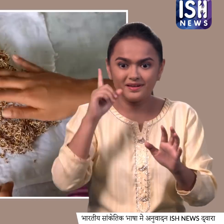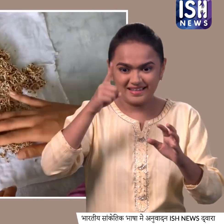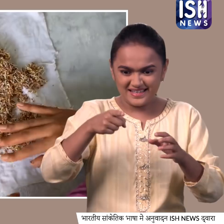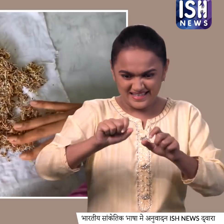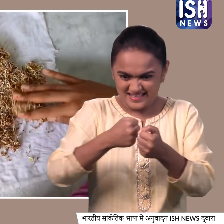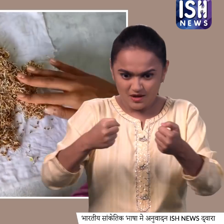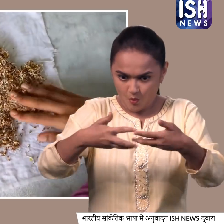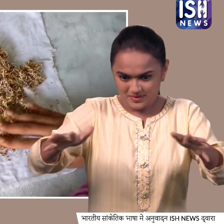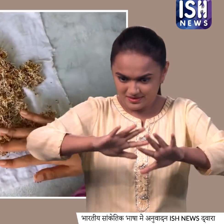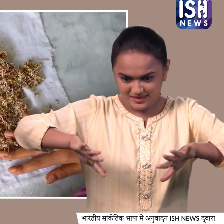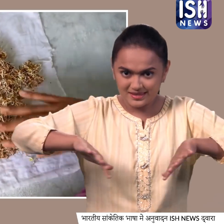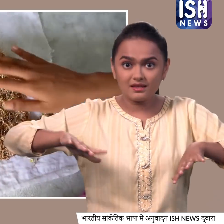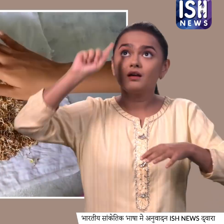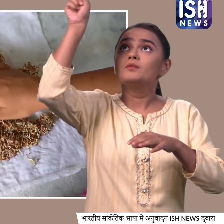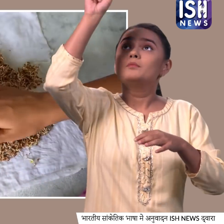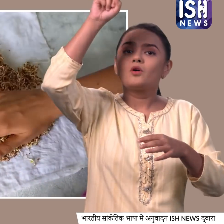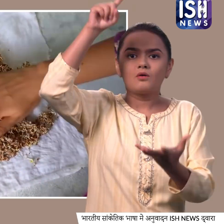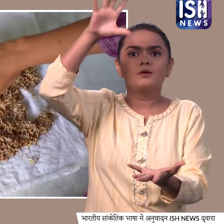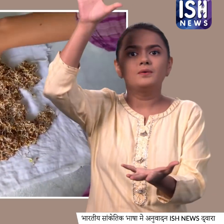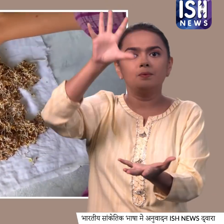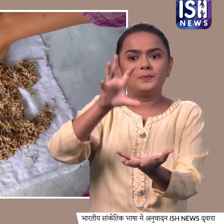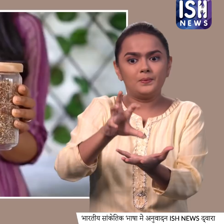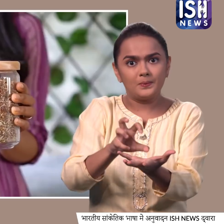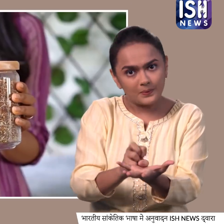You can place them under a fan to dry them